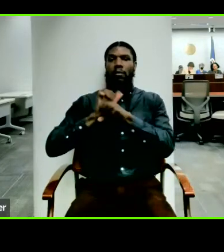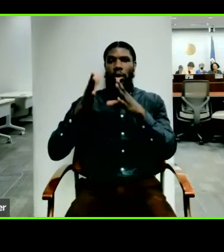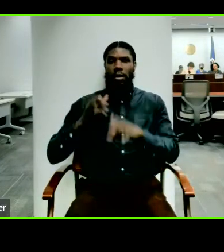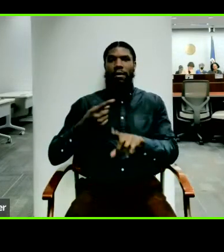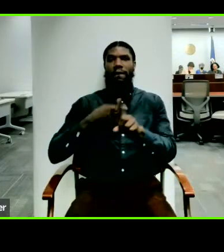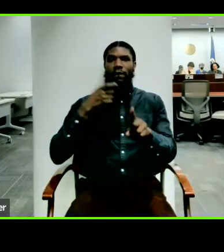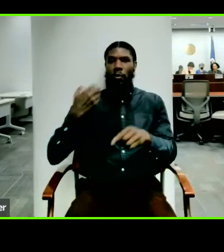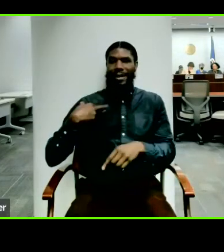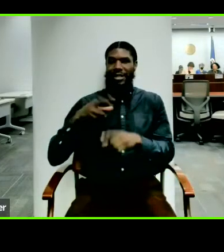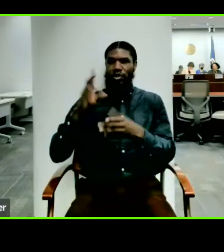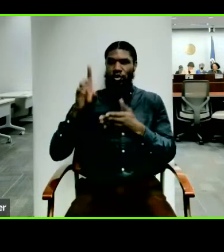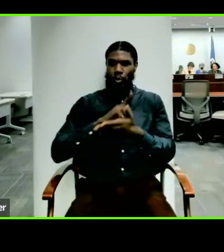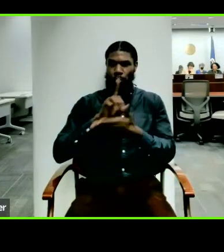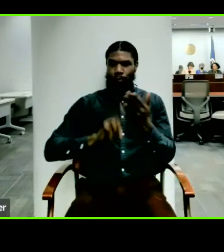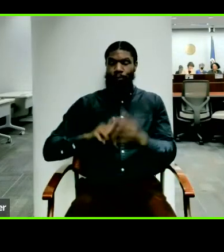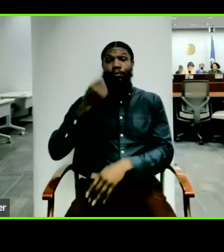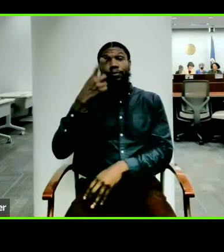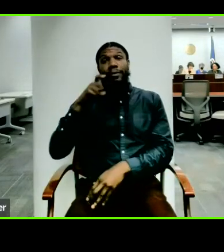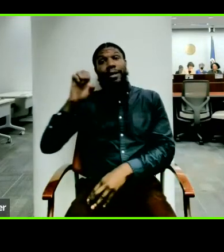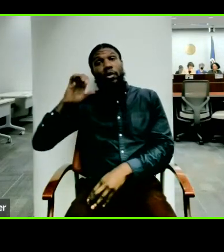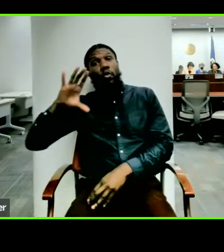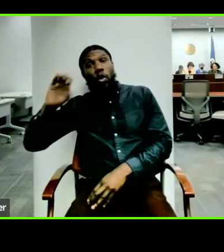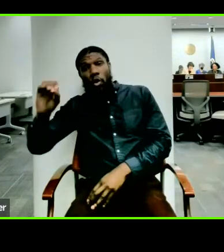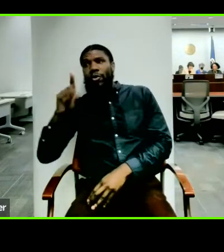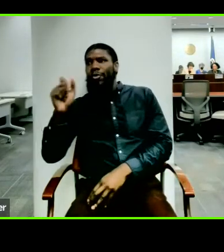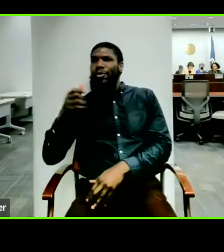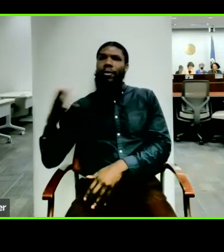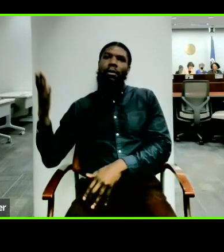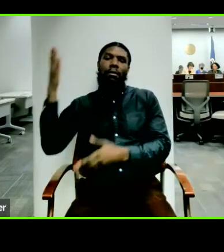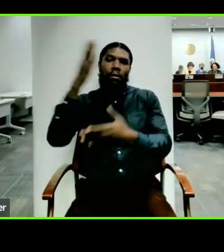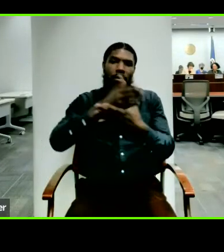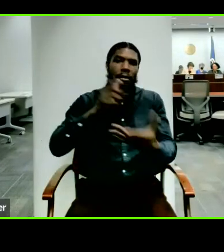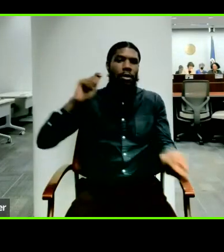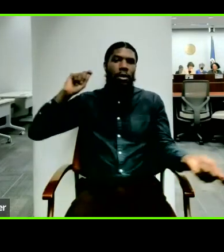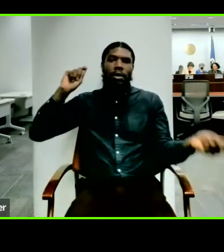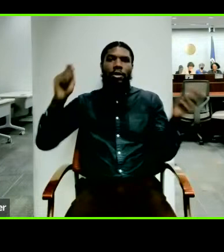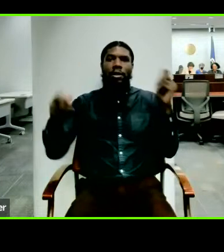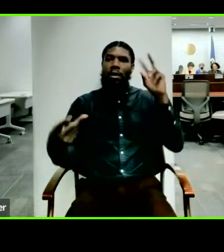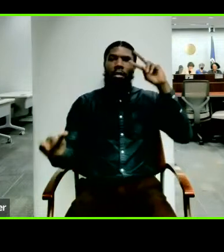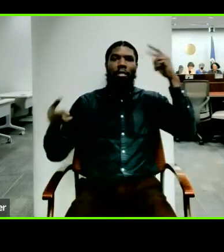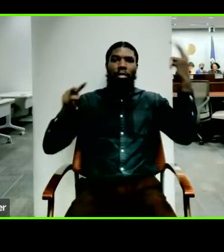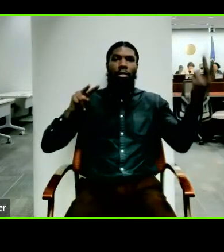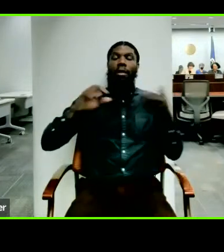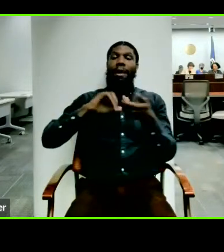The EEOC could counter this misperception by better publicizing both its relevant